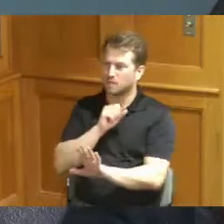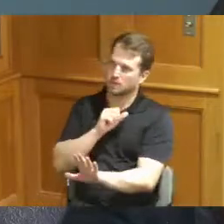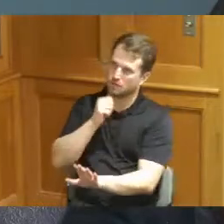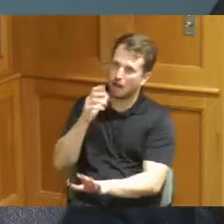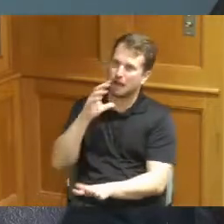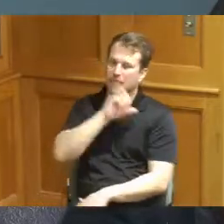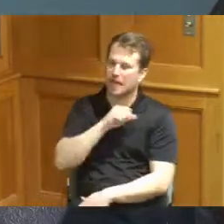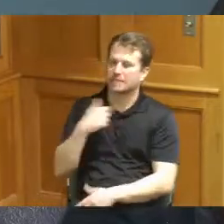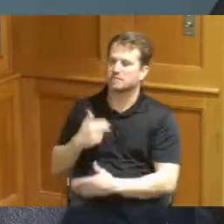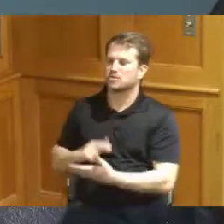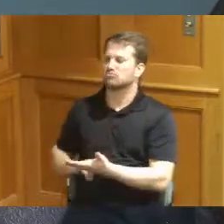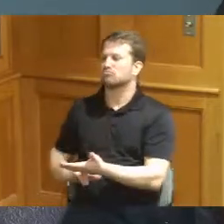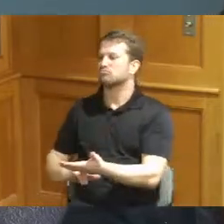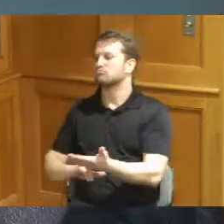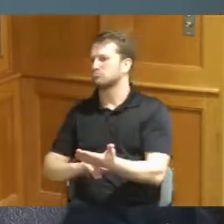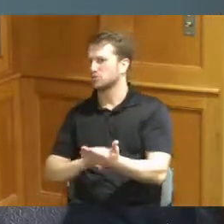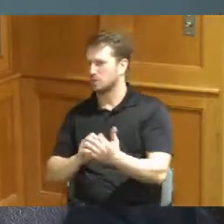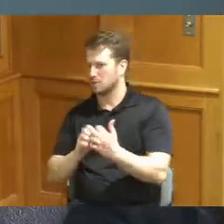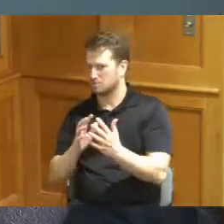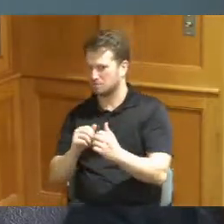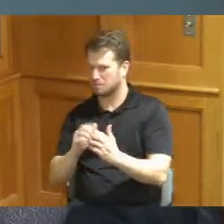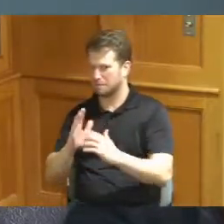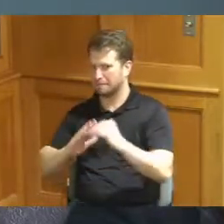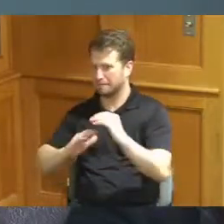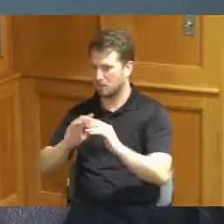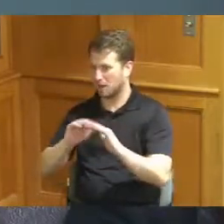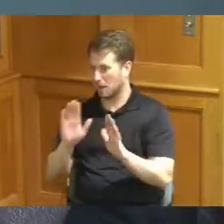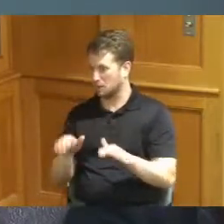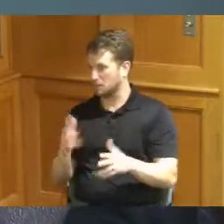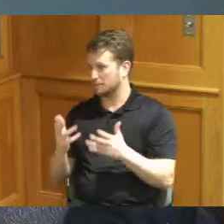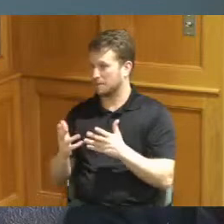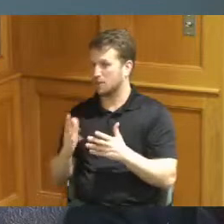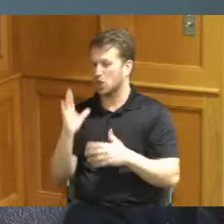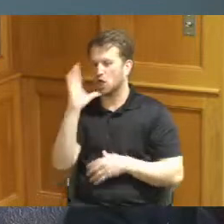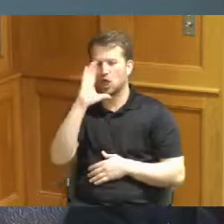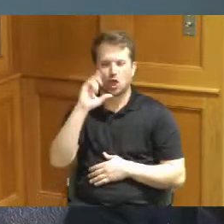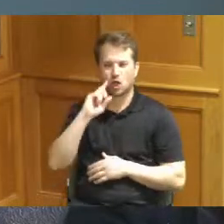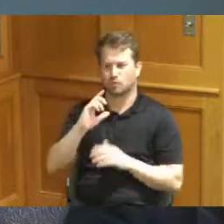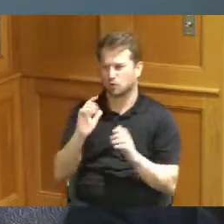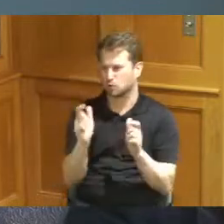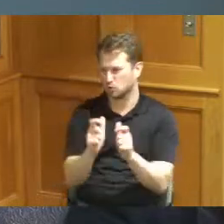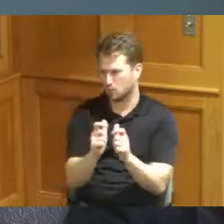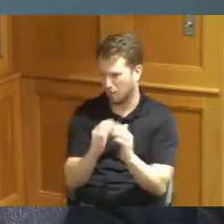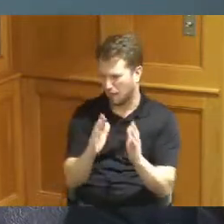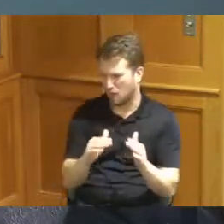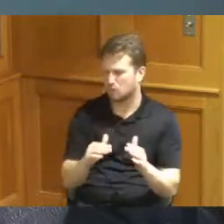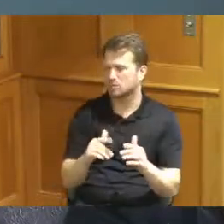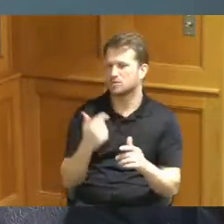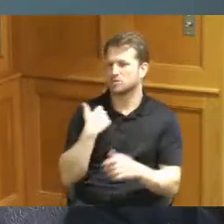out as we build housing let's look at maybe some small housing that a lot that we own with several